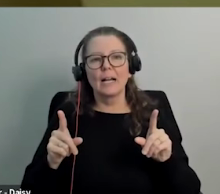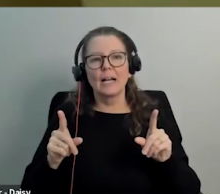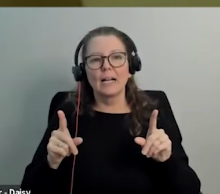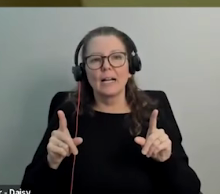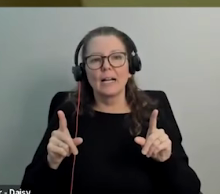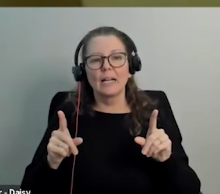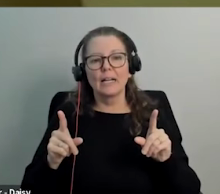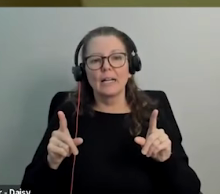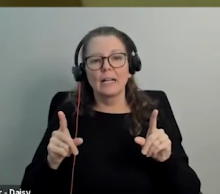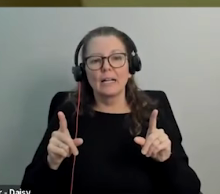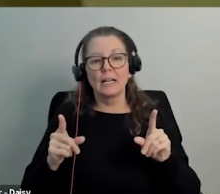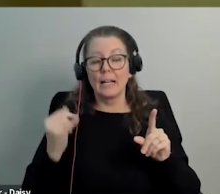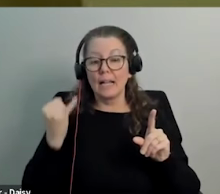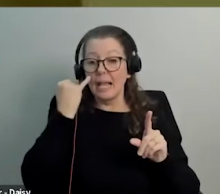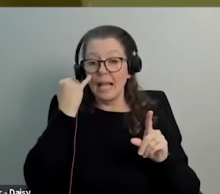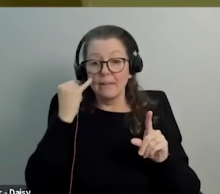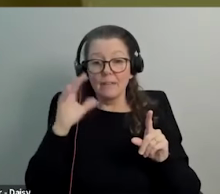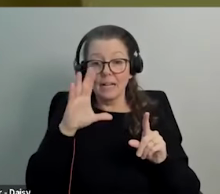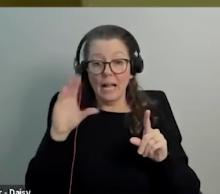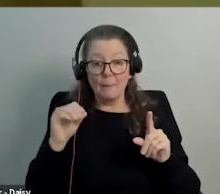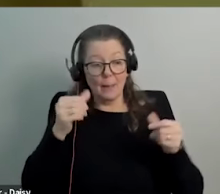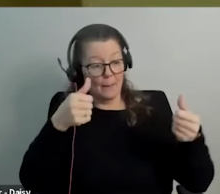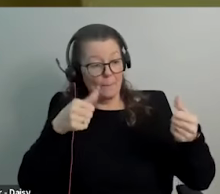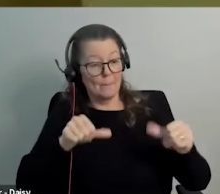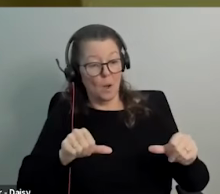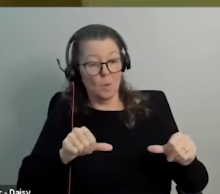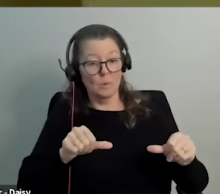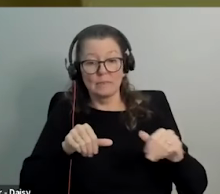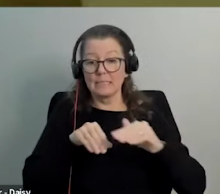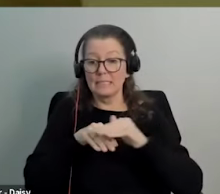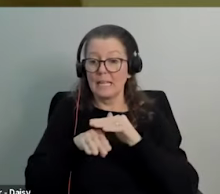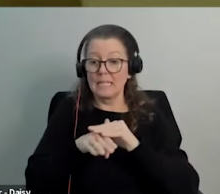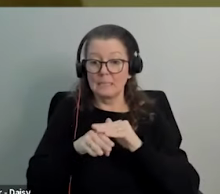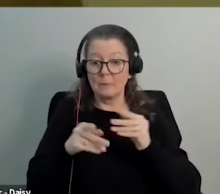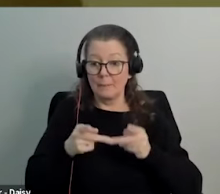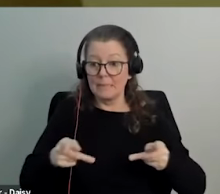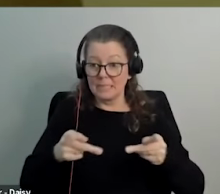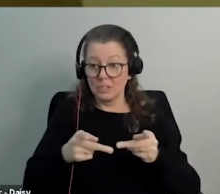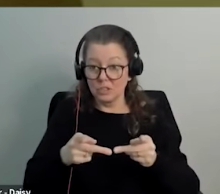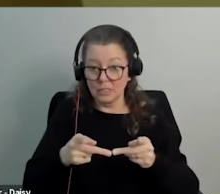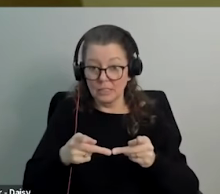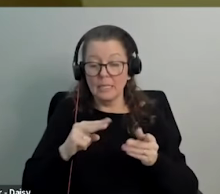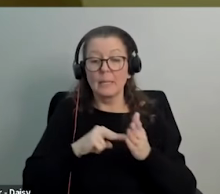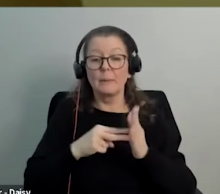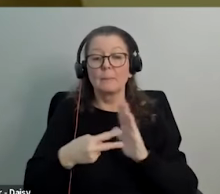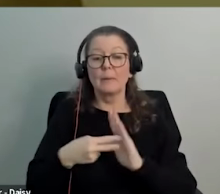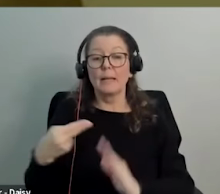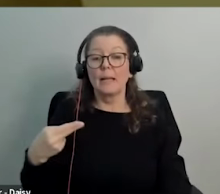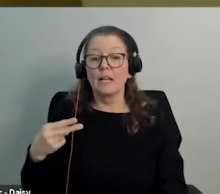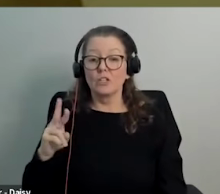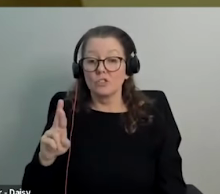if let's say a company posts for an accessibility position, you're gonna have your HR team and recruiter